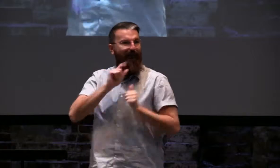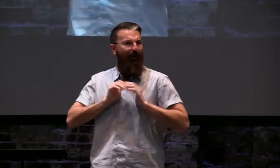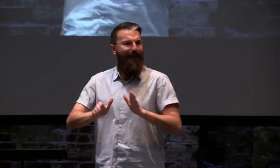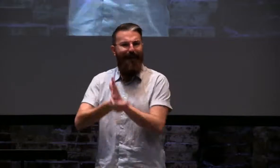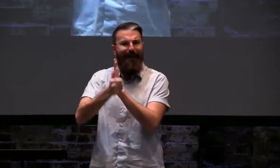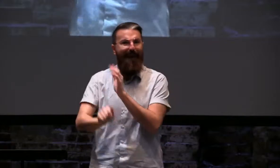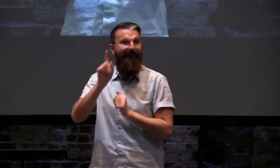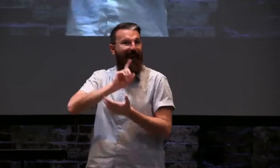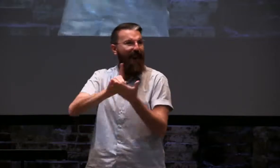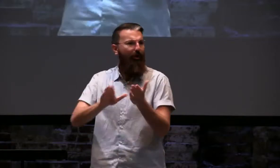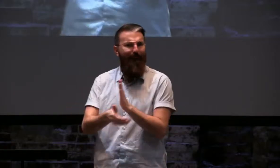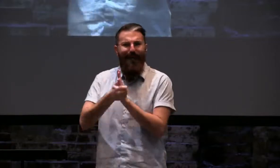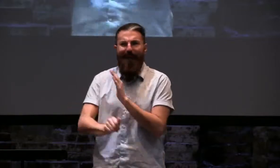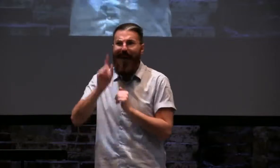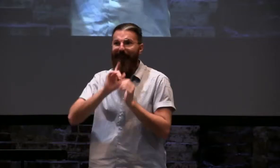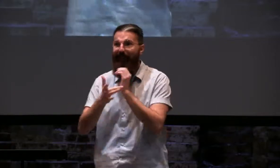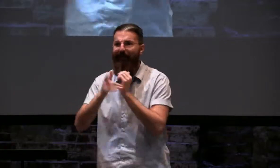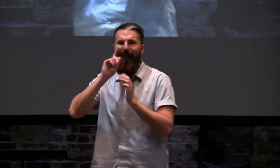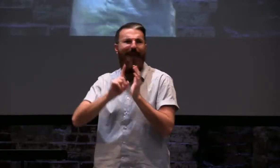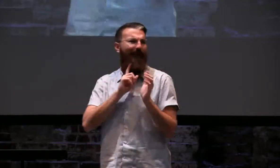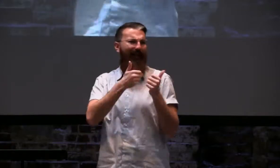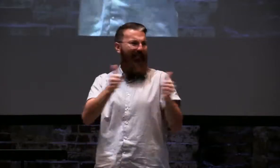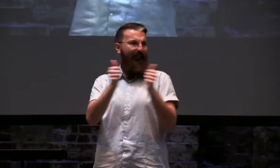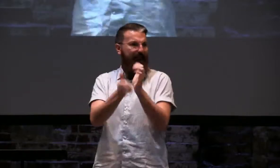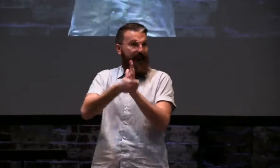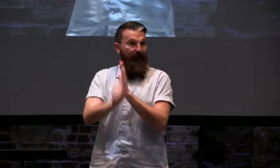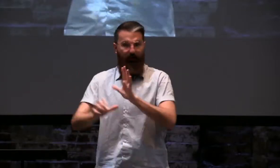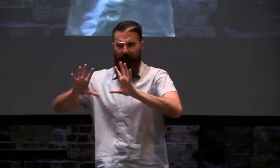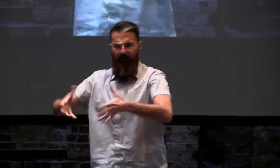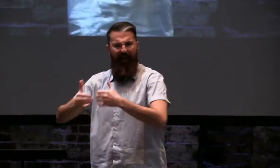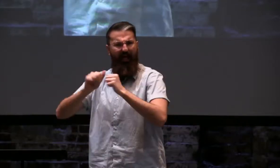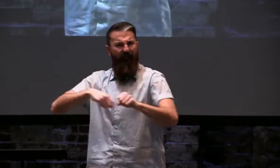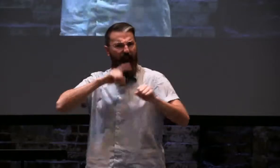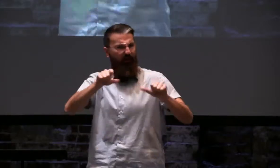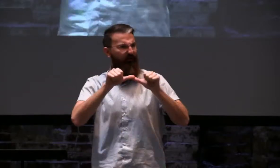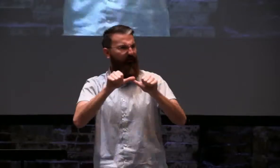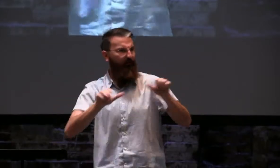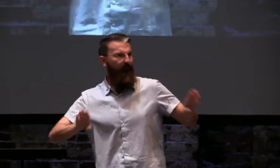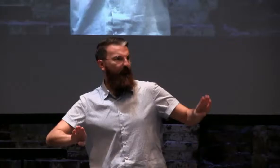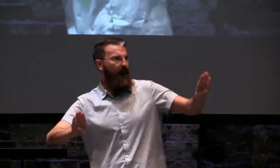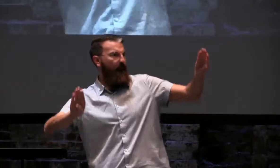Where is the pool of talent? How do we get all the individuals together? Everyone is so isolated.